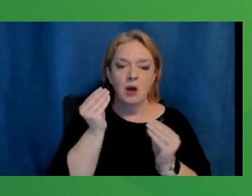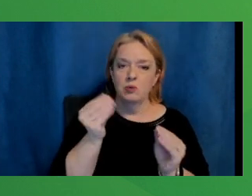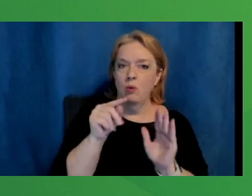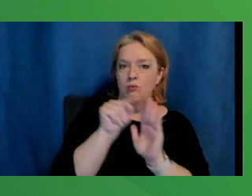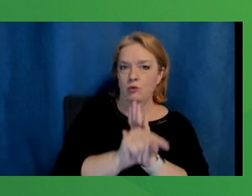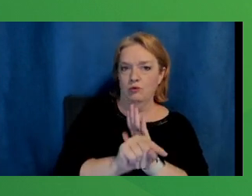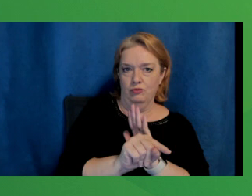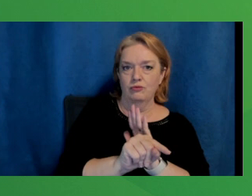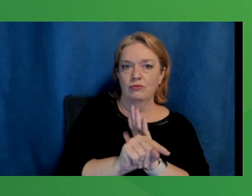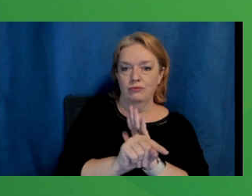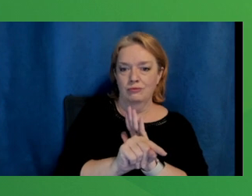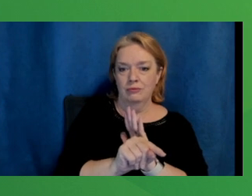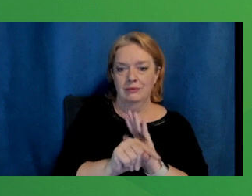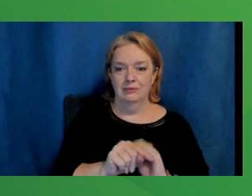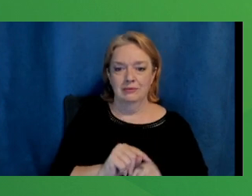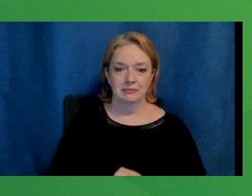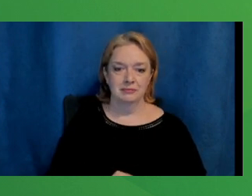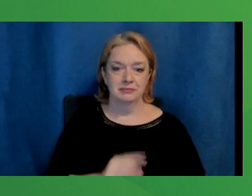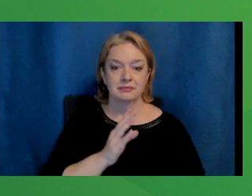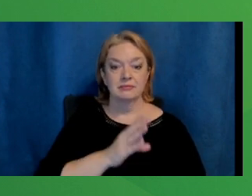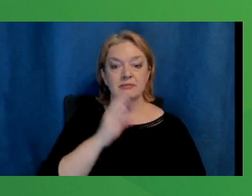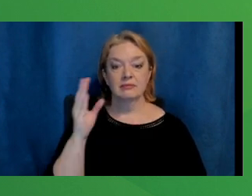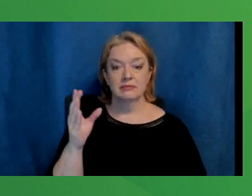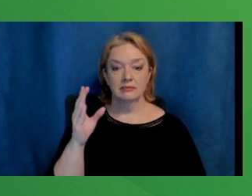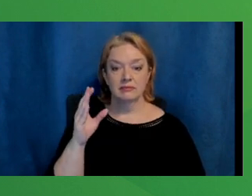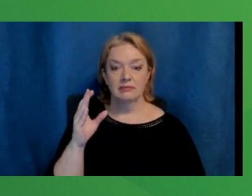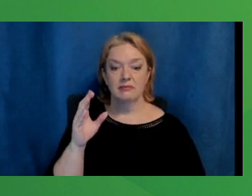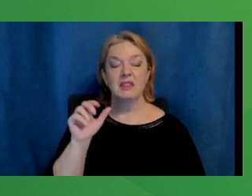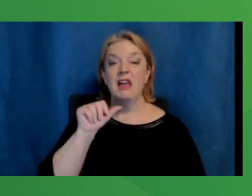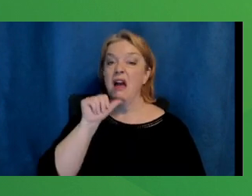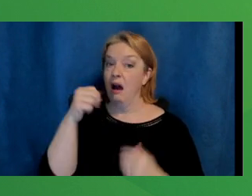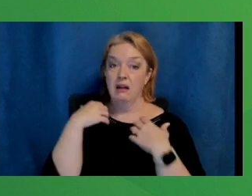Excuse me, unhealthy environment, you have air pollution, toxic waste dumping,